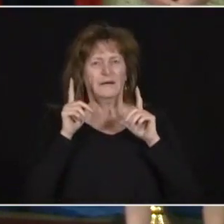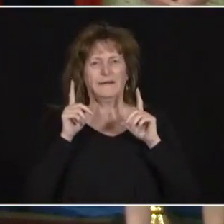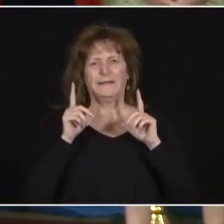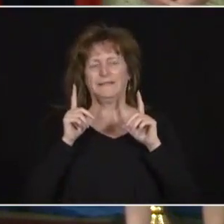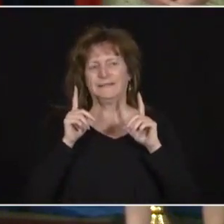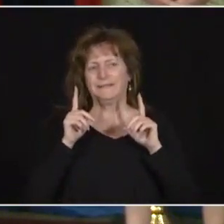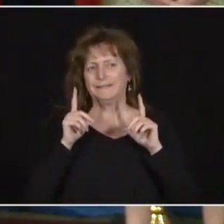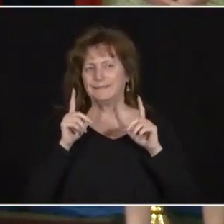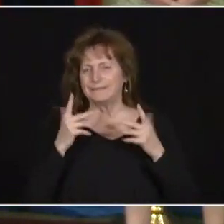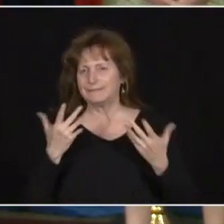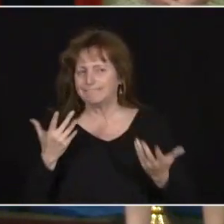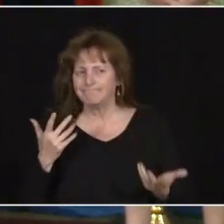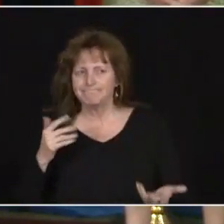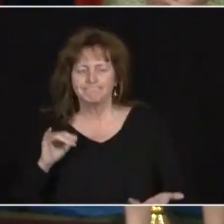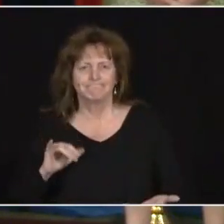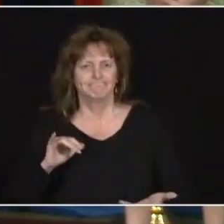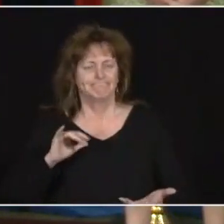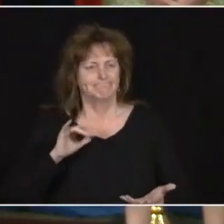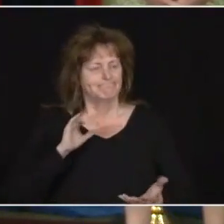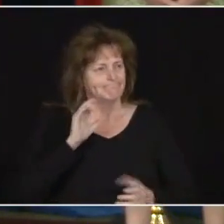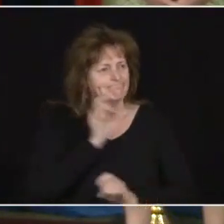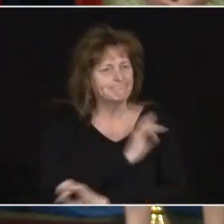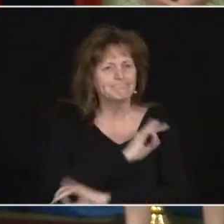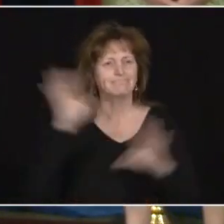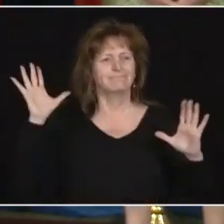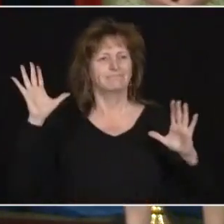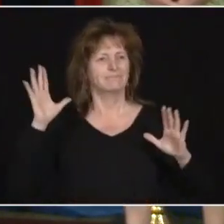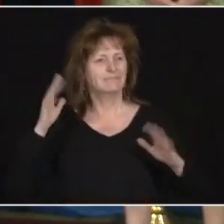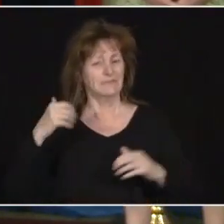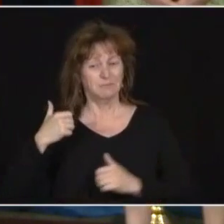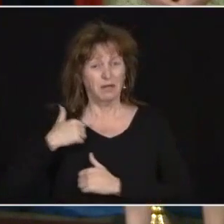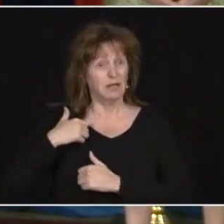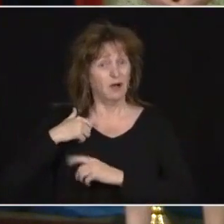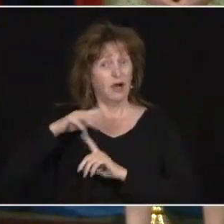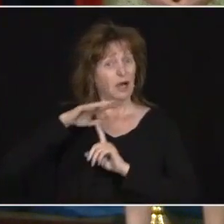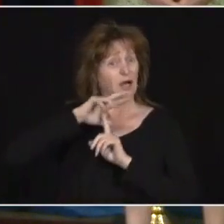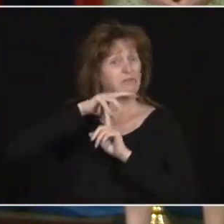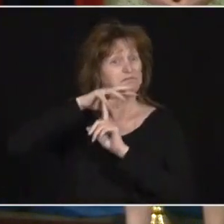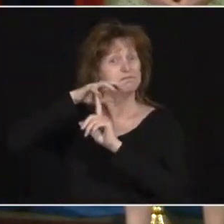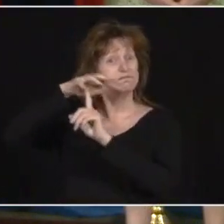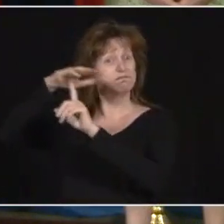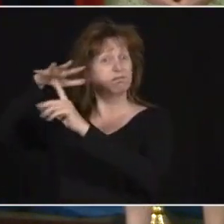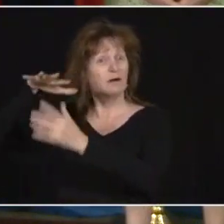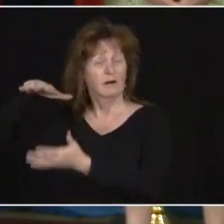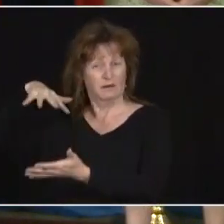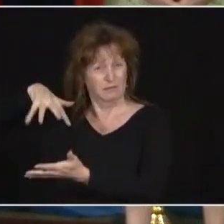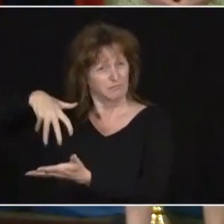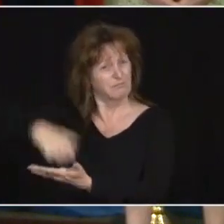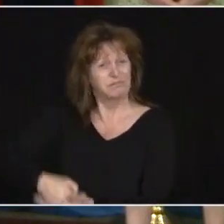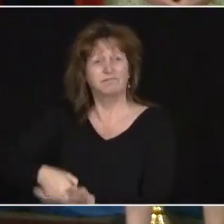the tragic crash of a Canadian Armed Forces helicopter off the coast of Greece. My thoughts and